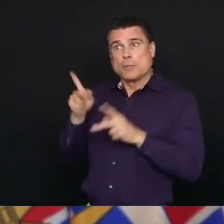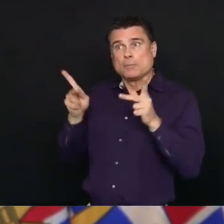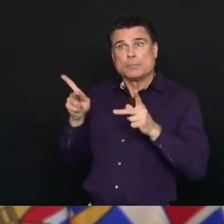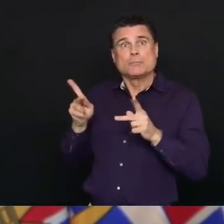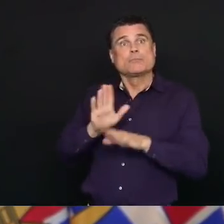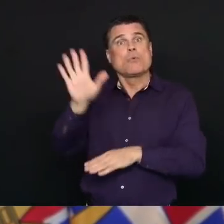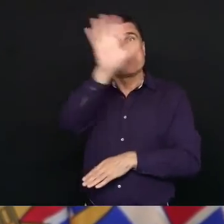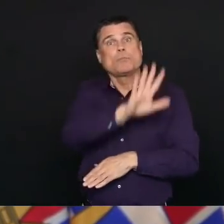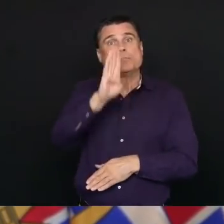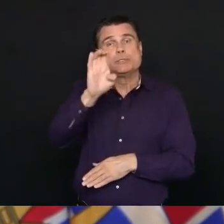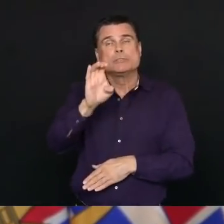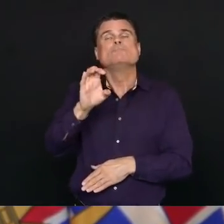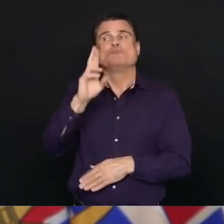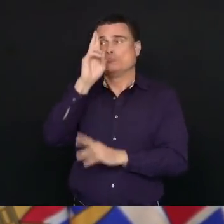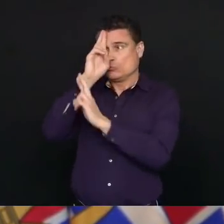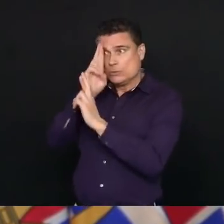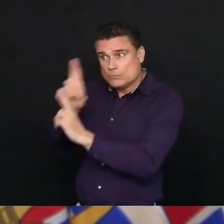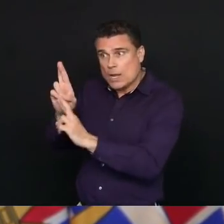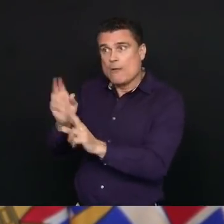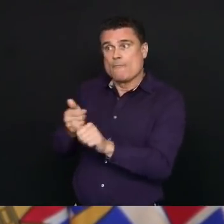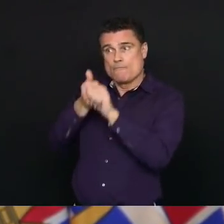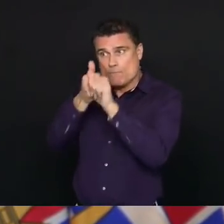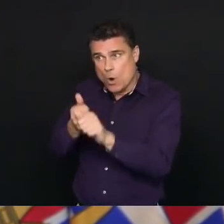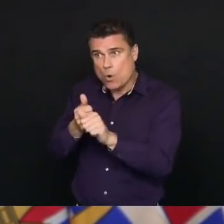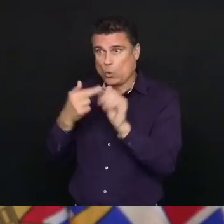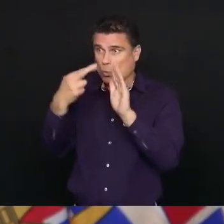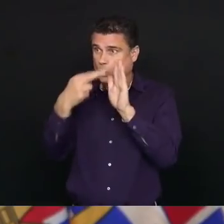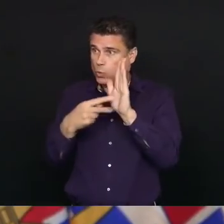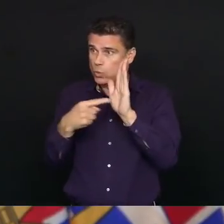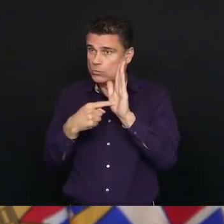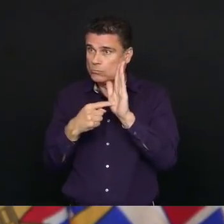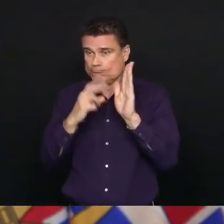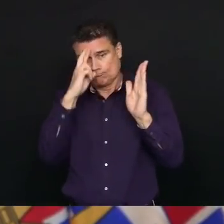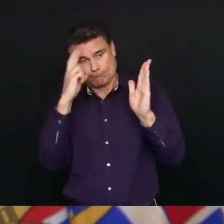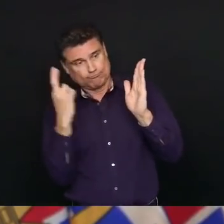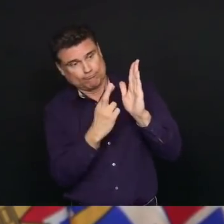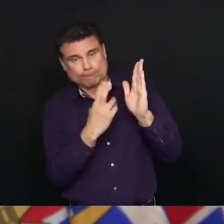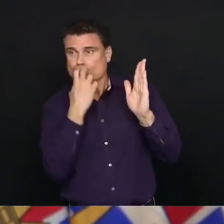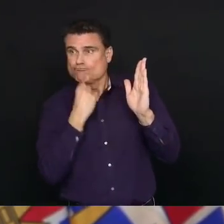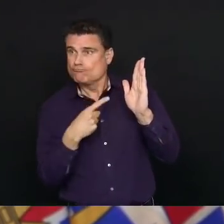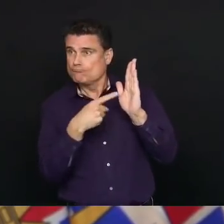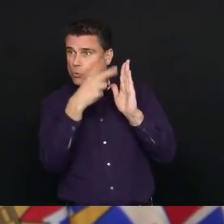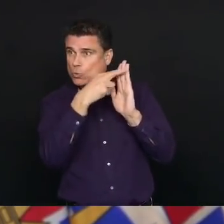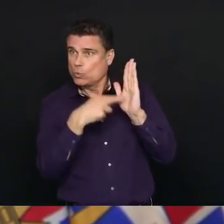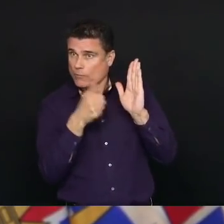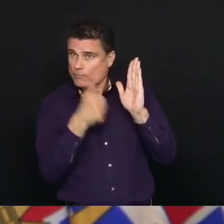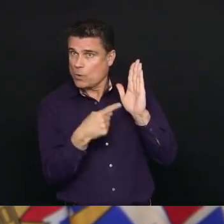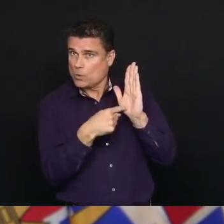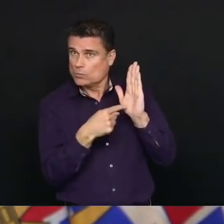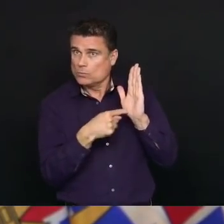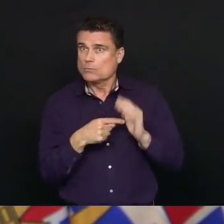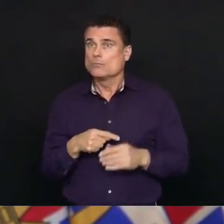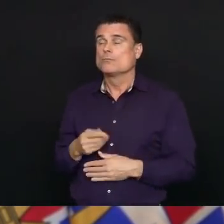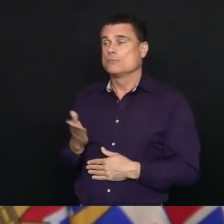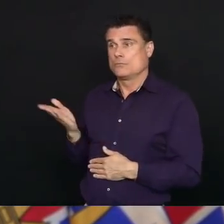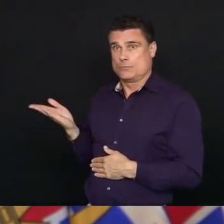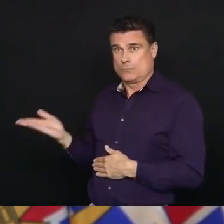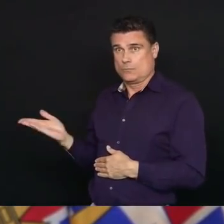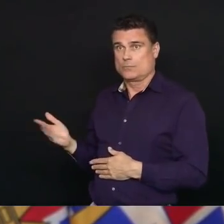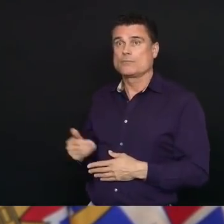That they need to stay home this weekend if they want no more restrictions to be imposed in the next week or over the coming days?